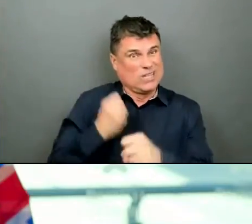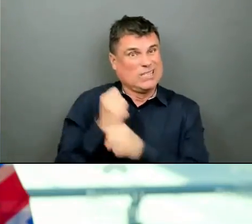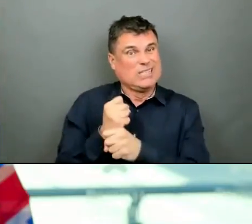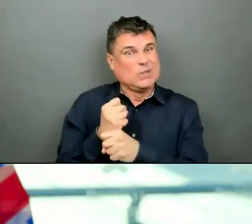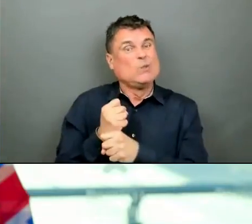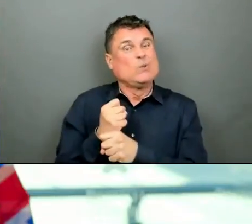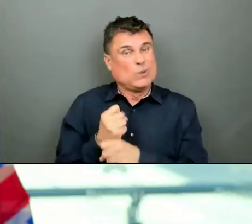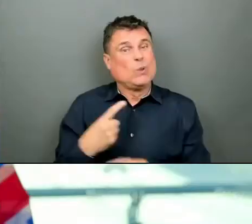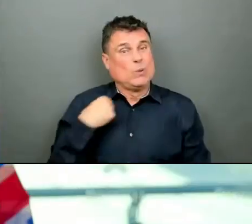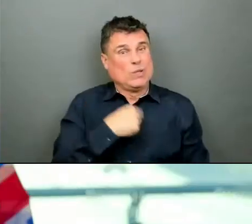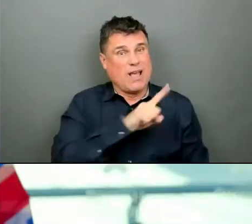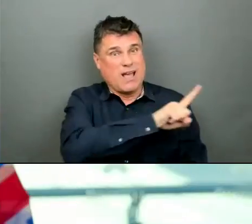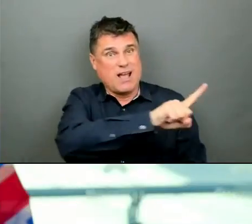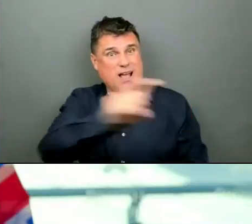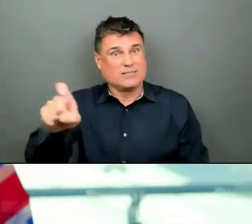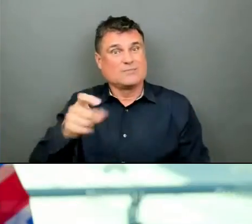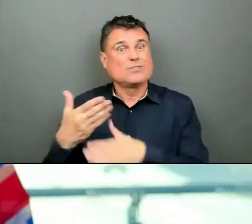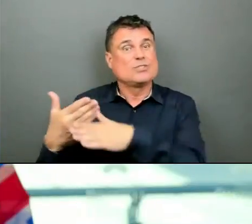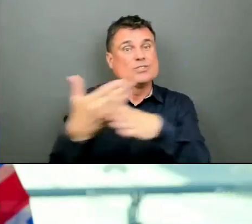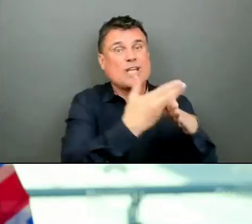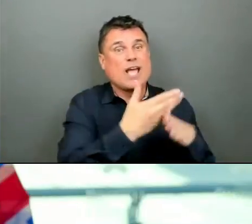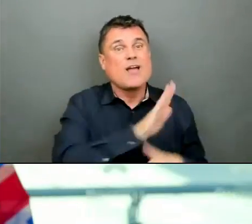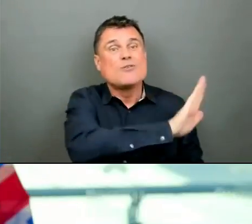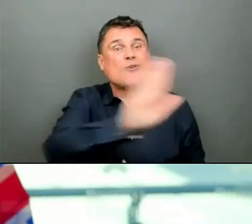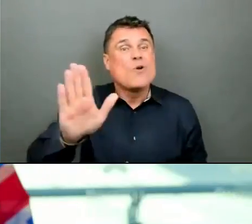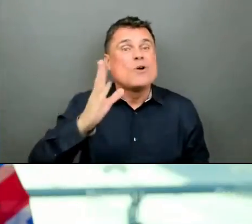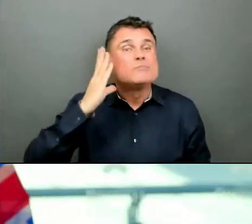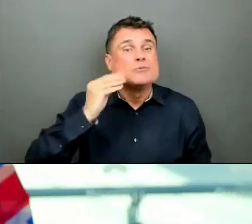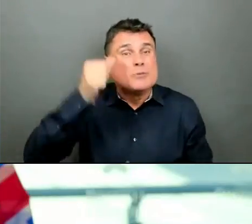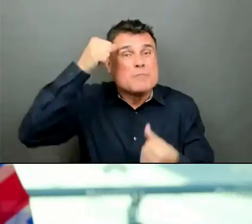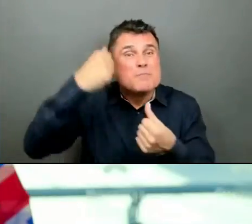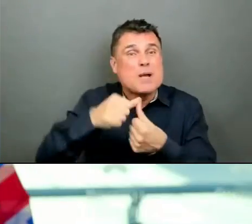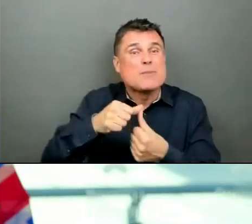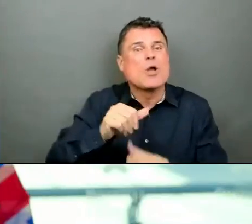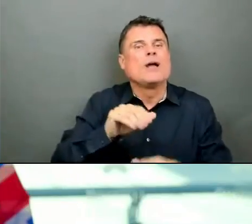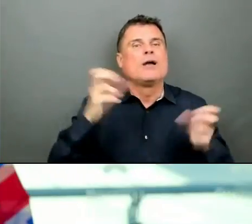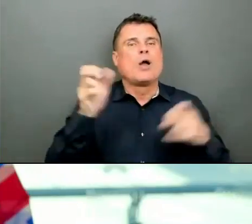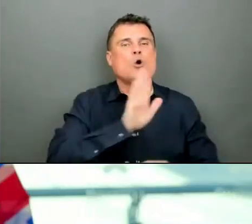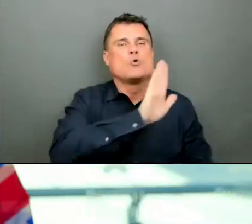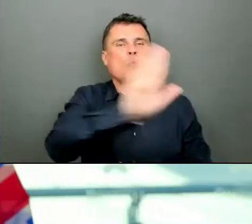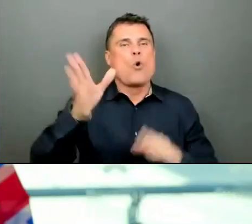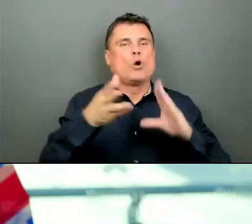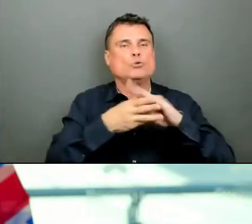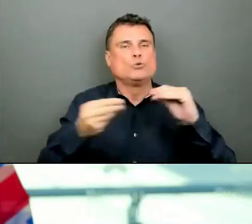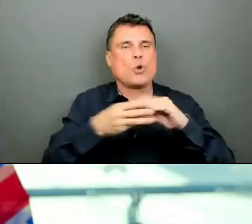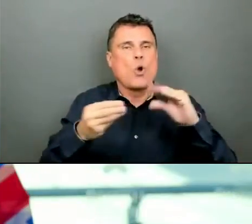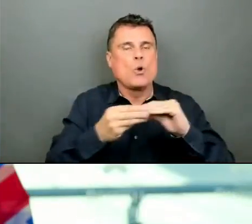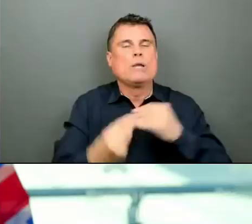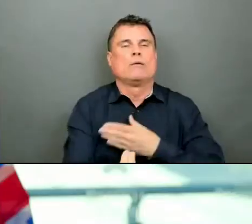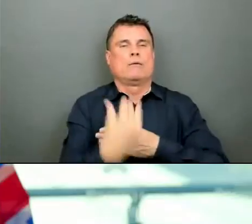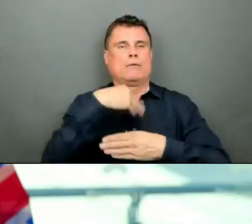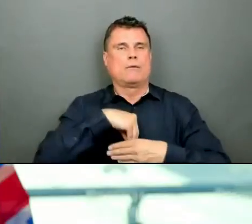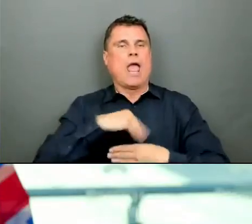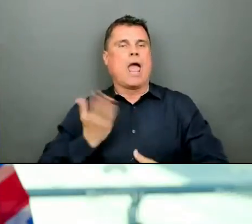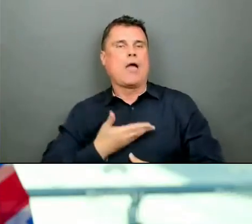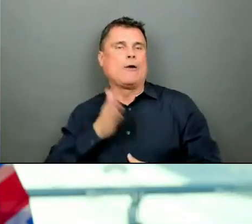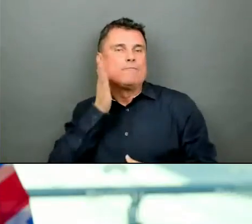province wide your story, our future survey. And over 4 hundred thousand people took the time to complete this survey.